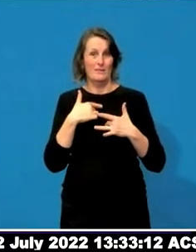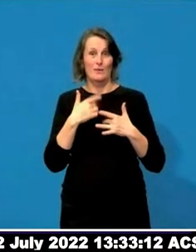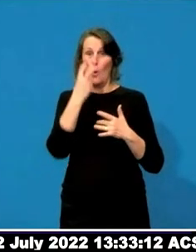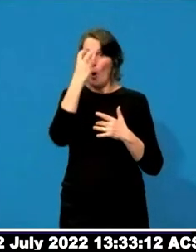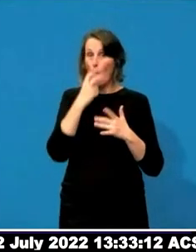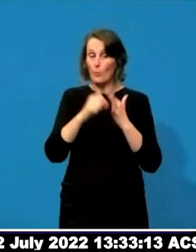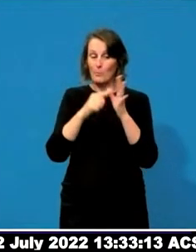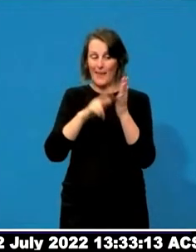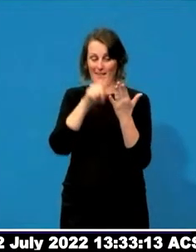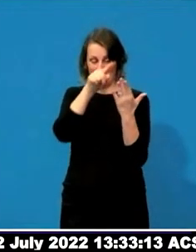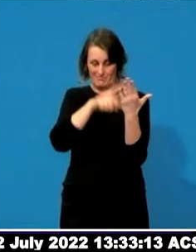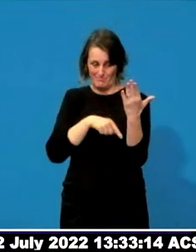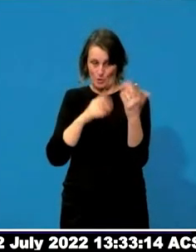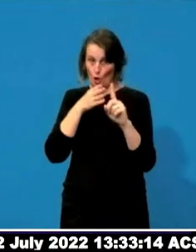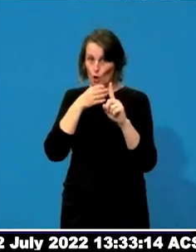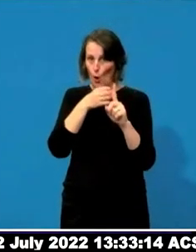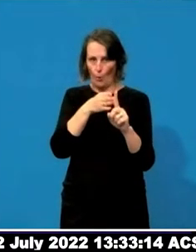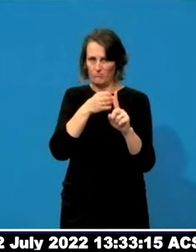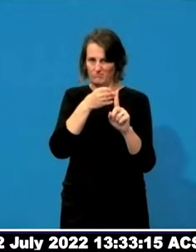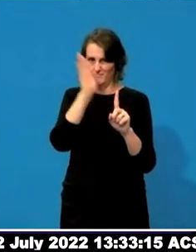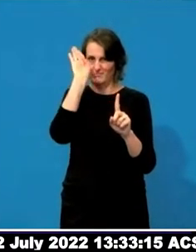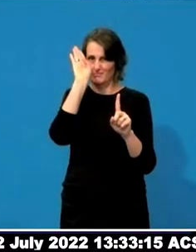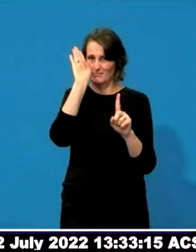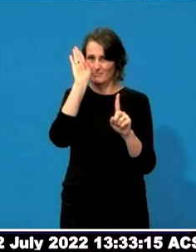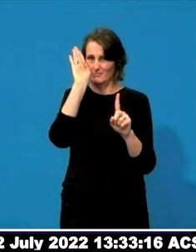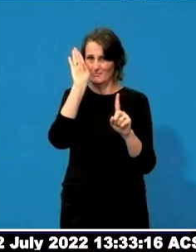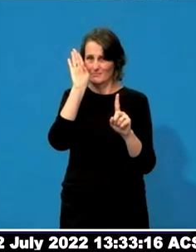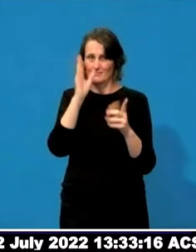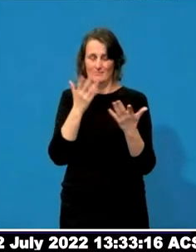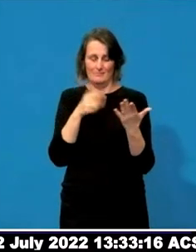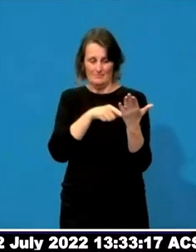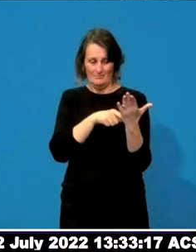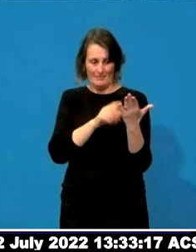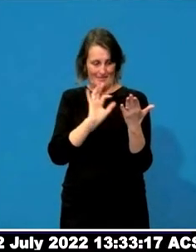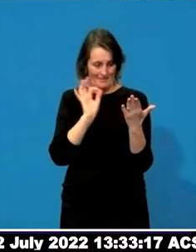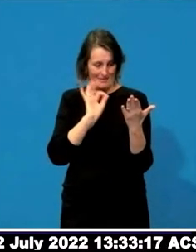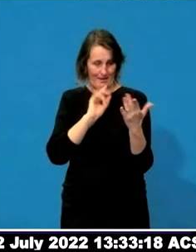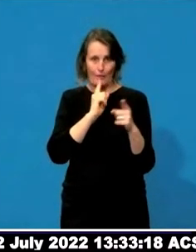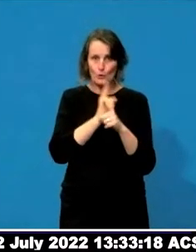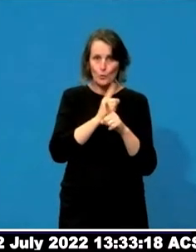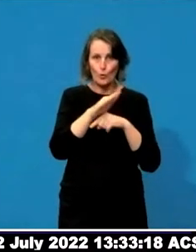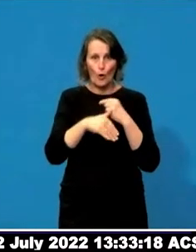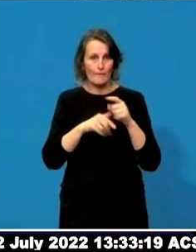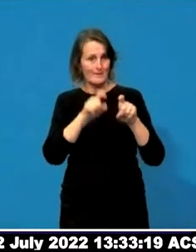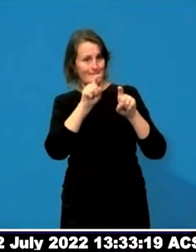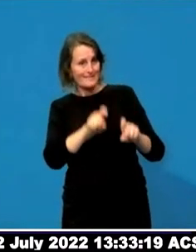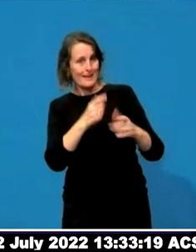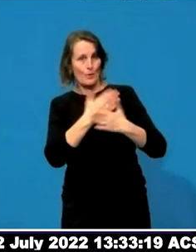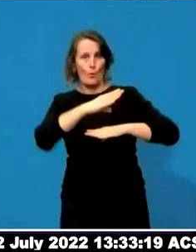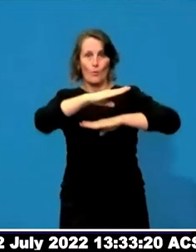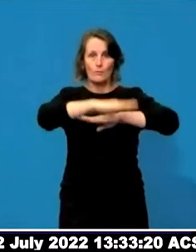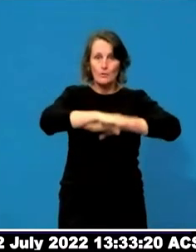don't reflect the need for people to stay on country with their families